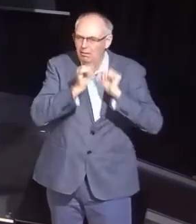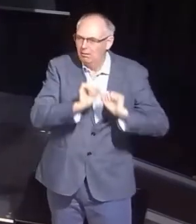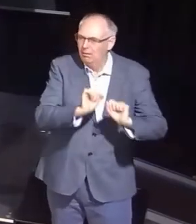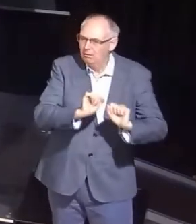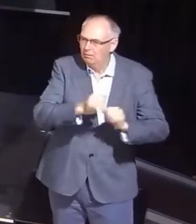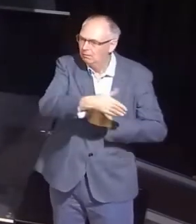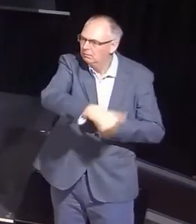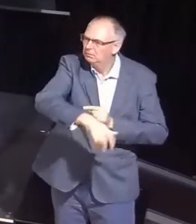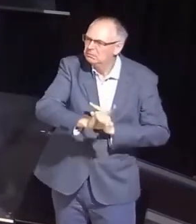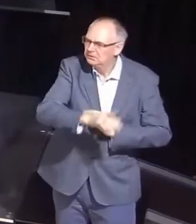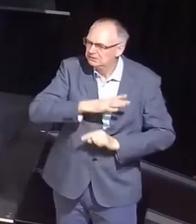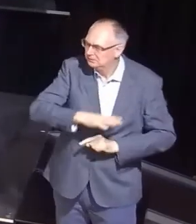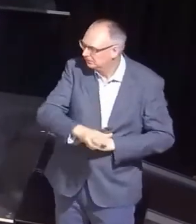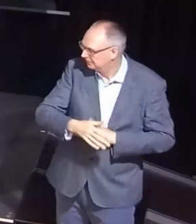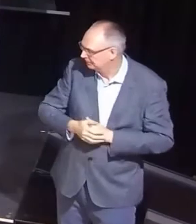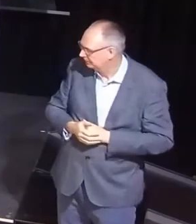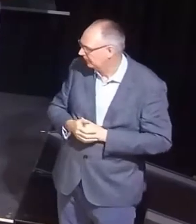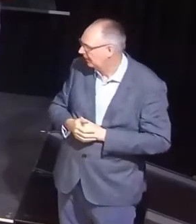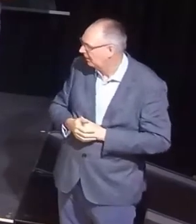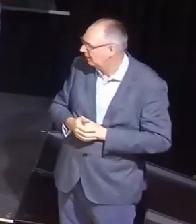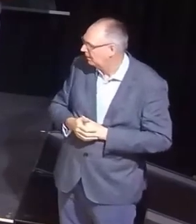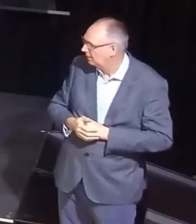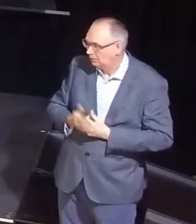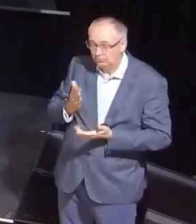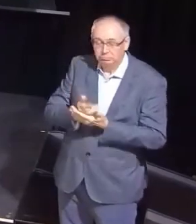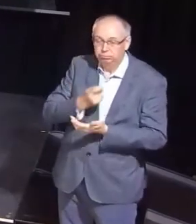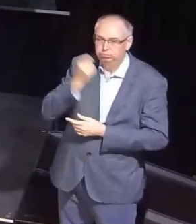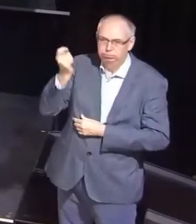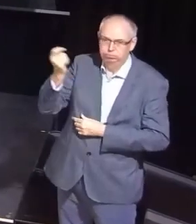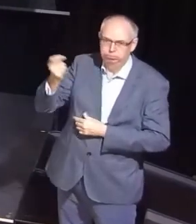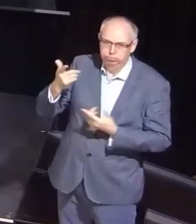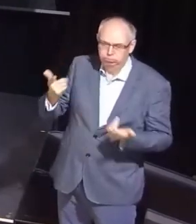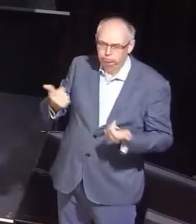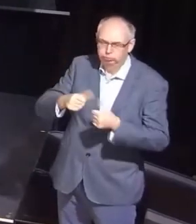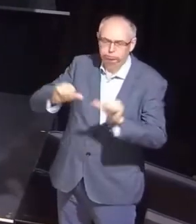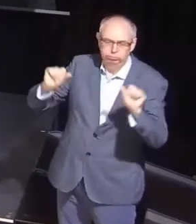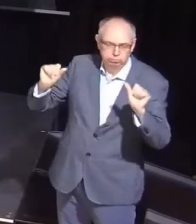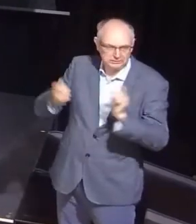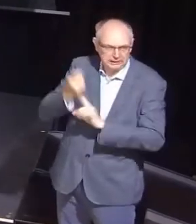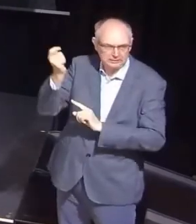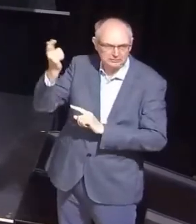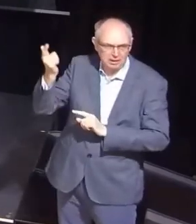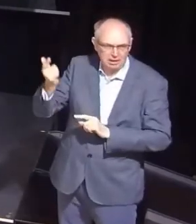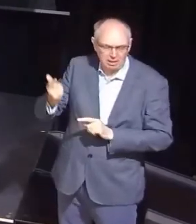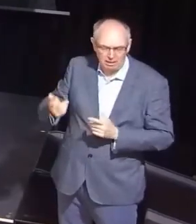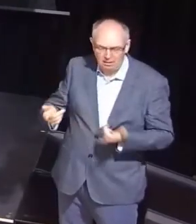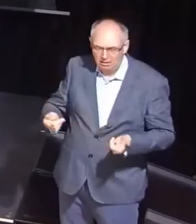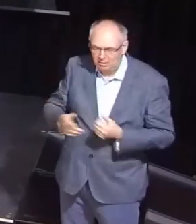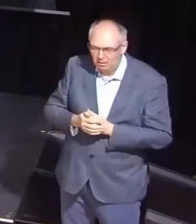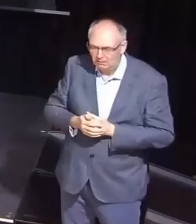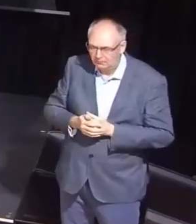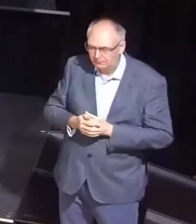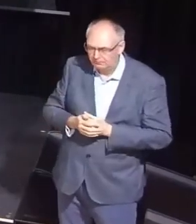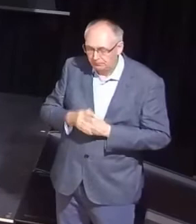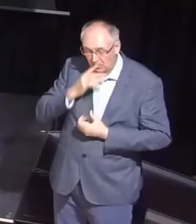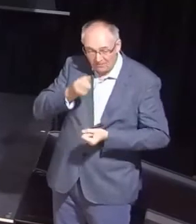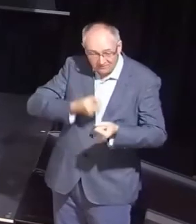And wildly successful. It was wildly successful. The feedback we got was incredible